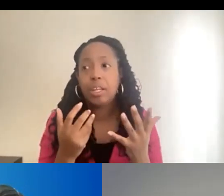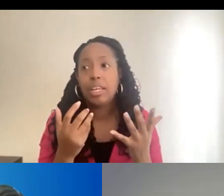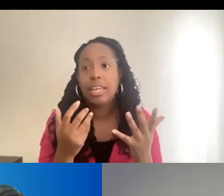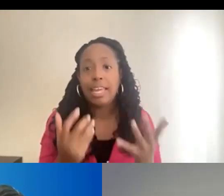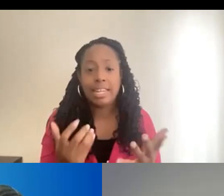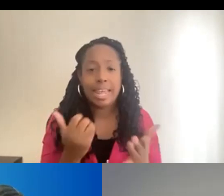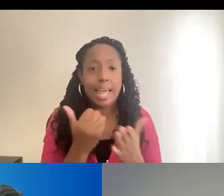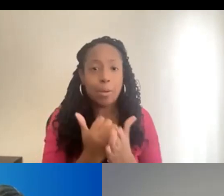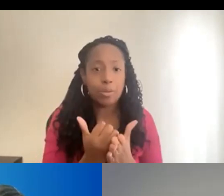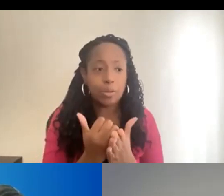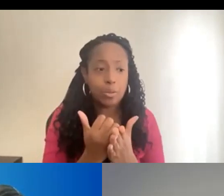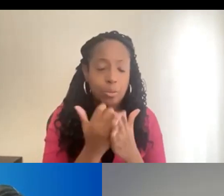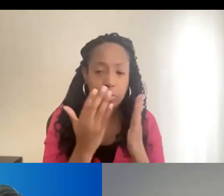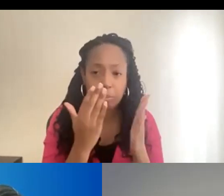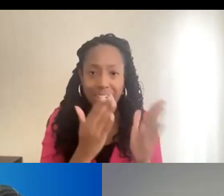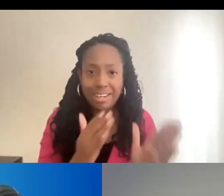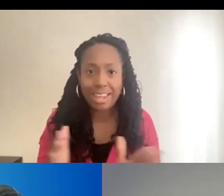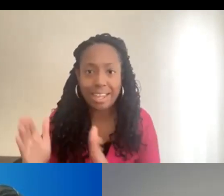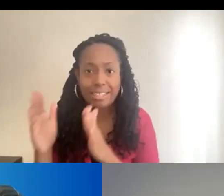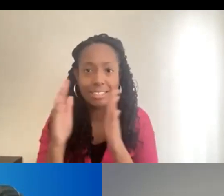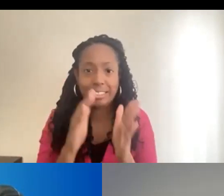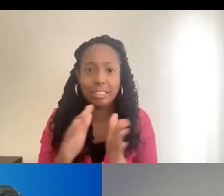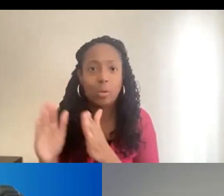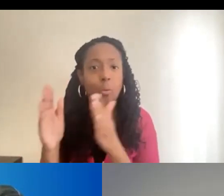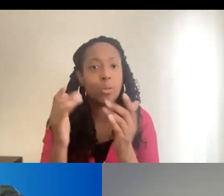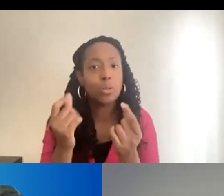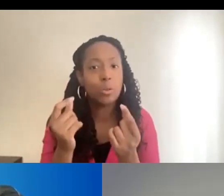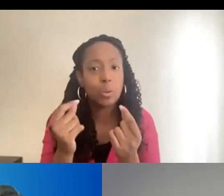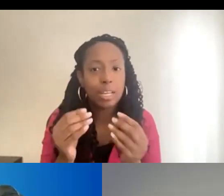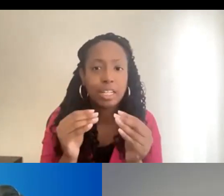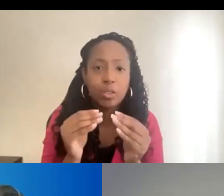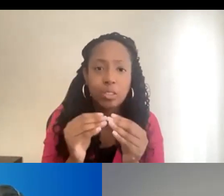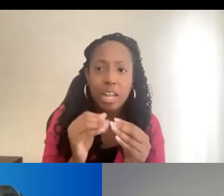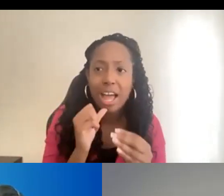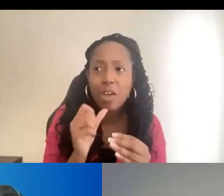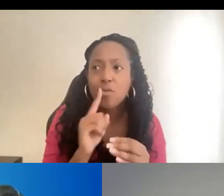it for right these aren't long-term Investments it's more like hey I want to put a down payment